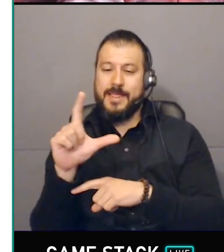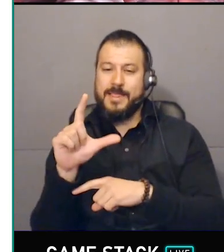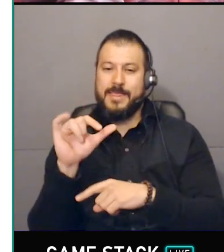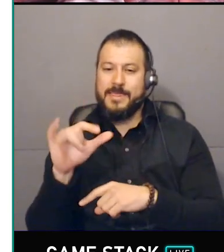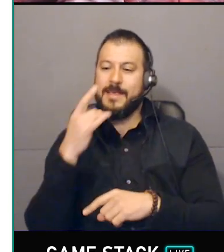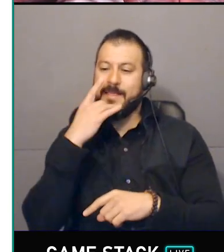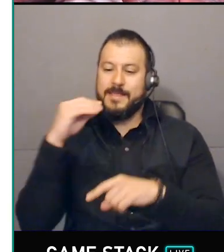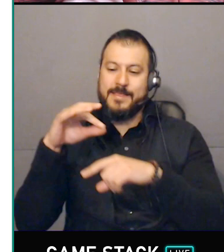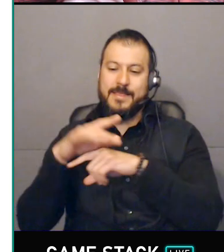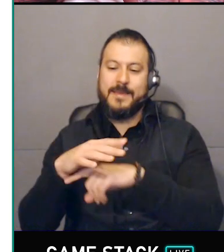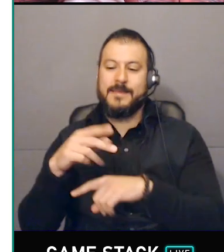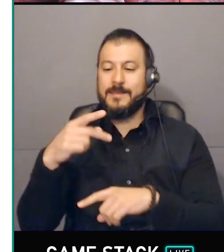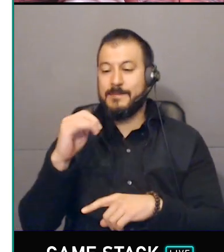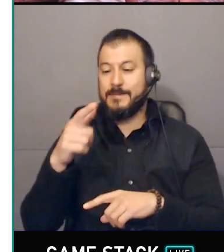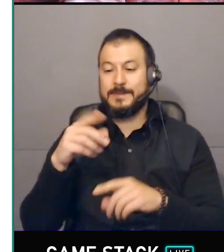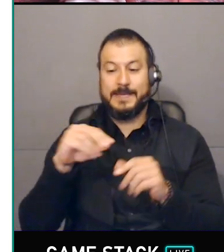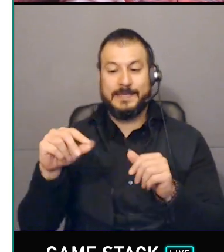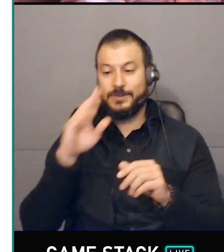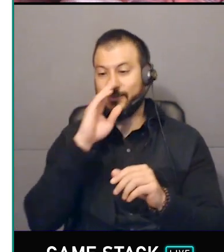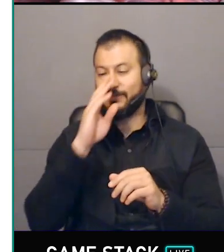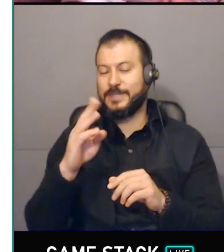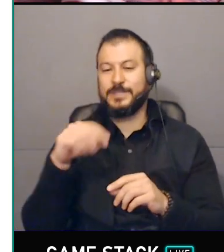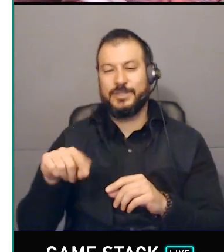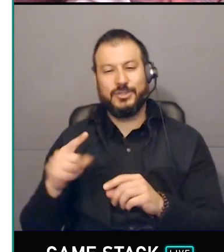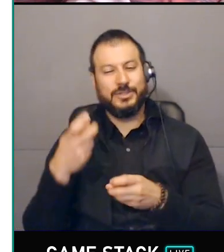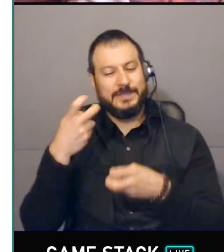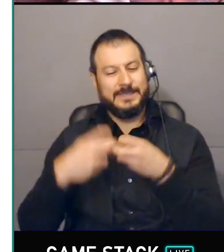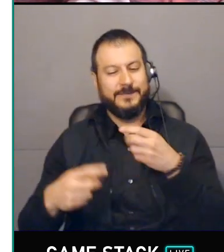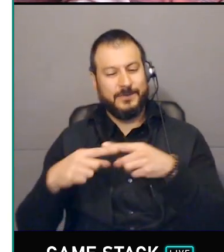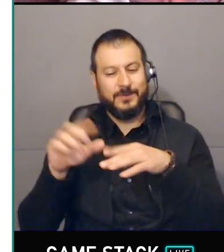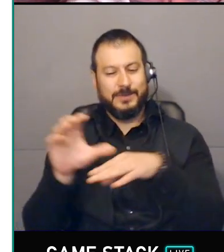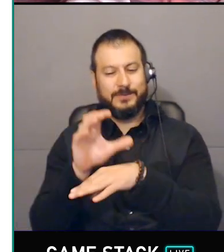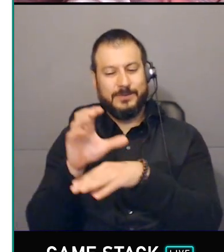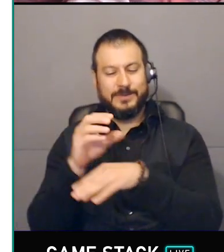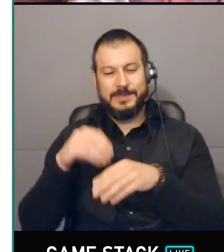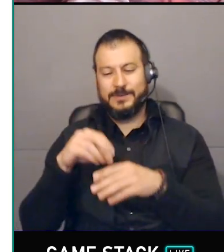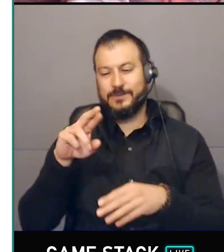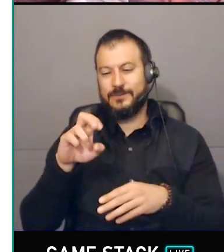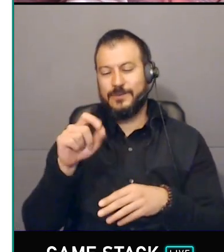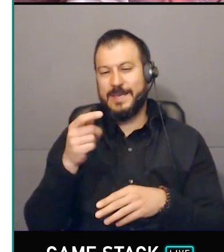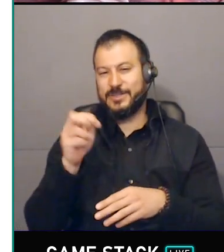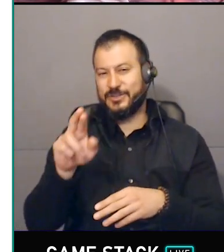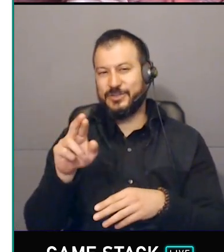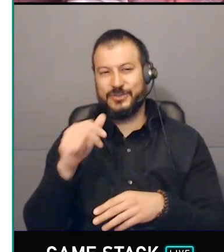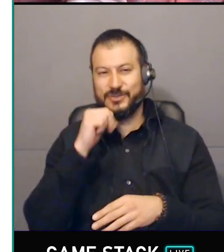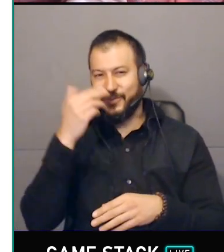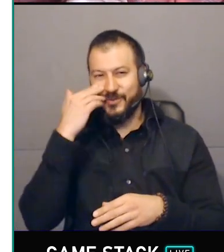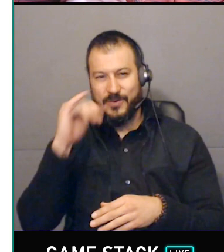a direction, and this is just difficult to compute in raster 'cause you don't know that. You're processing one triangle at a